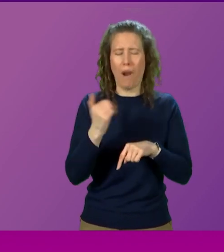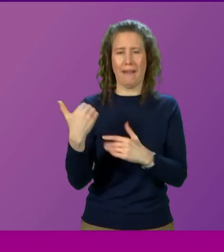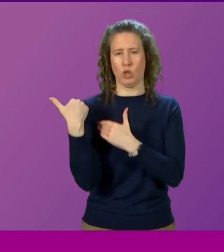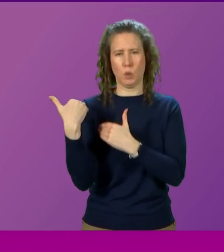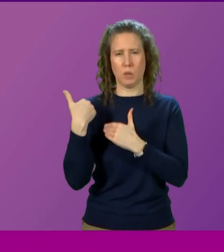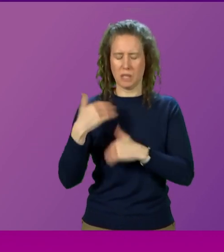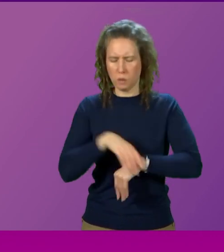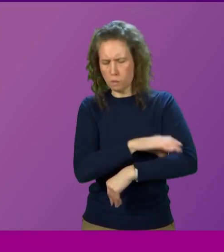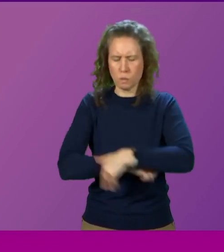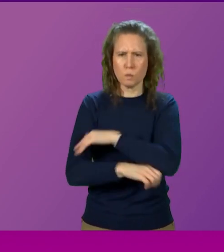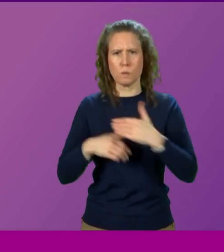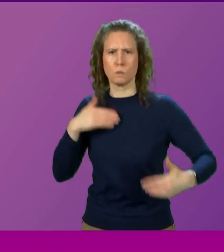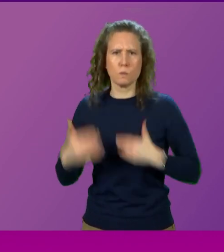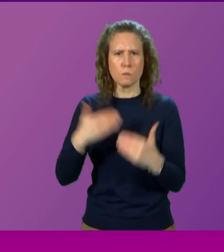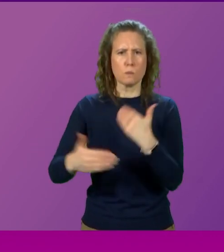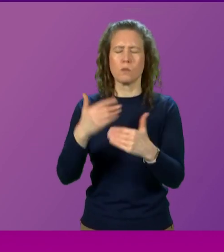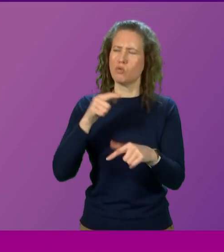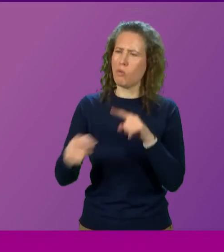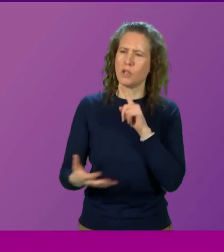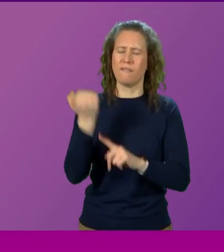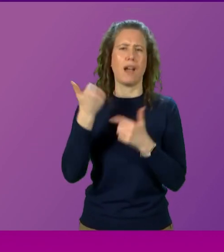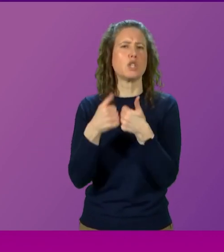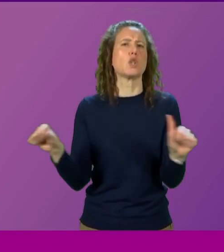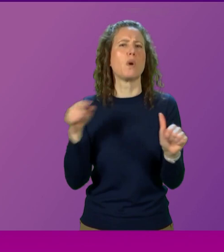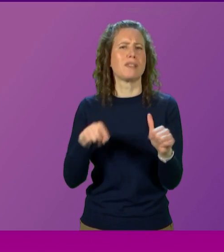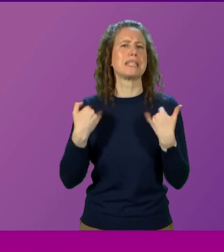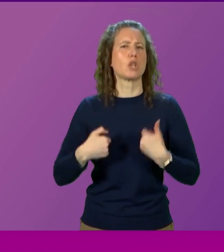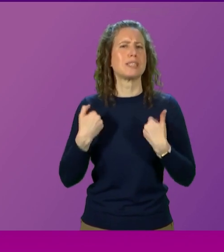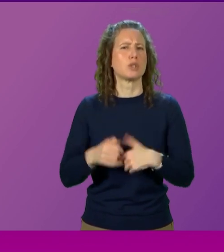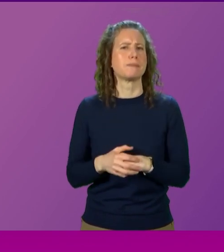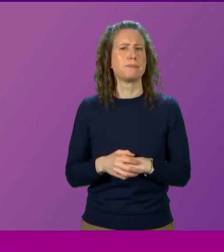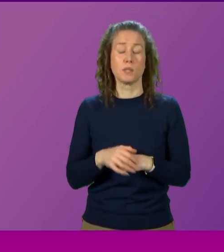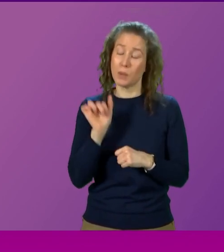as fast as we can to find the cure for this condition.